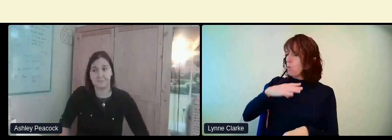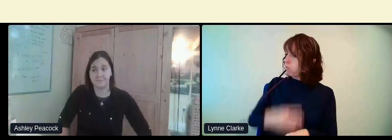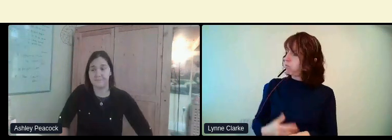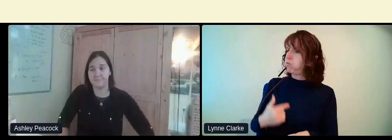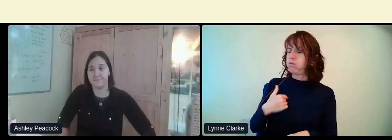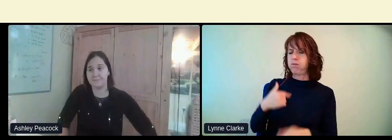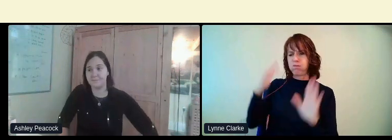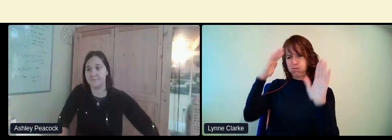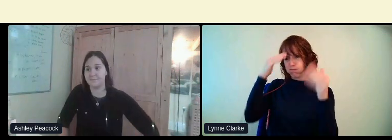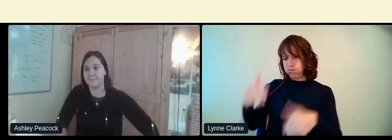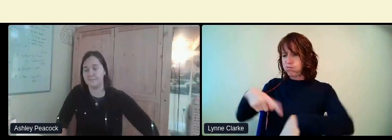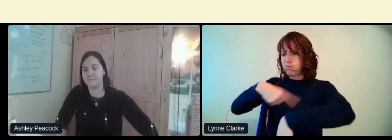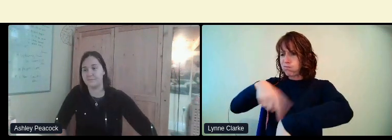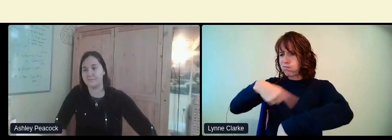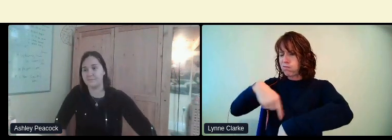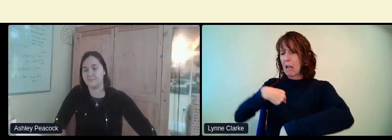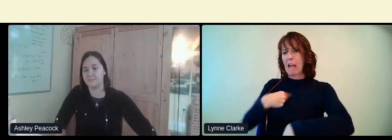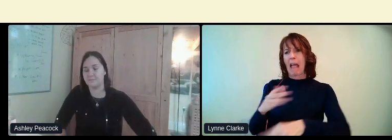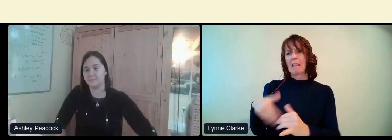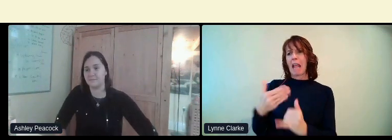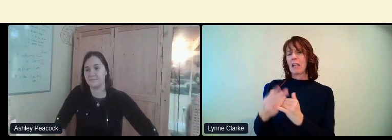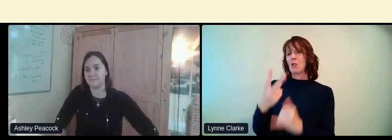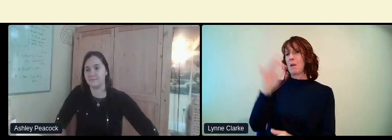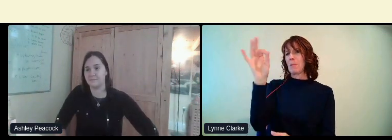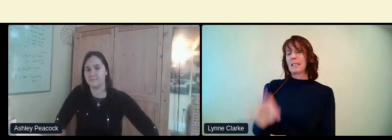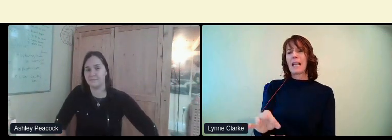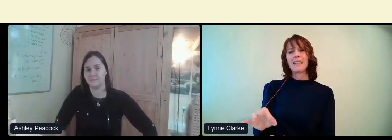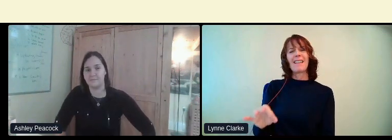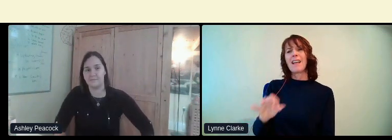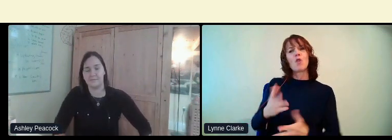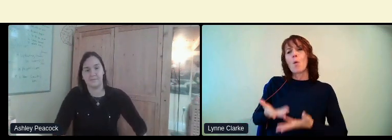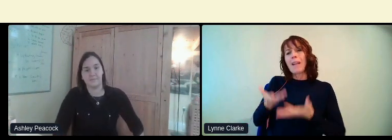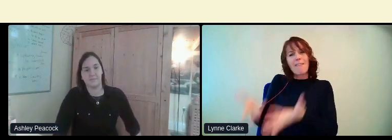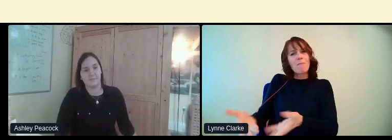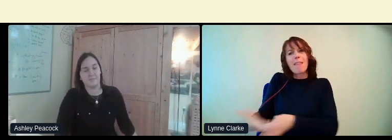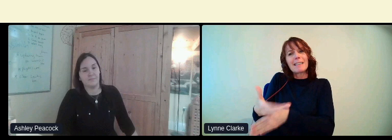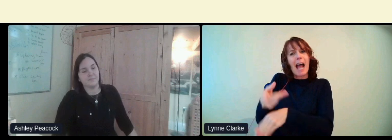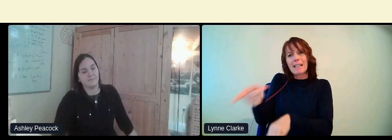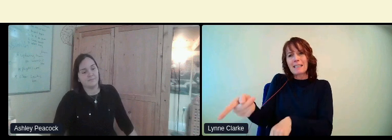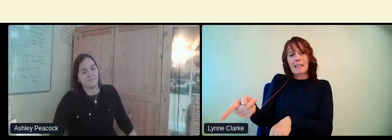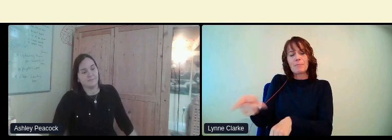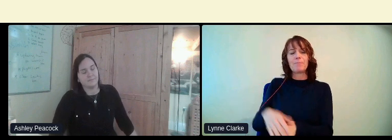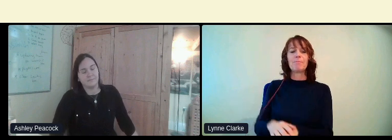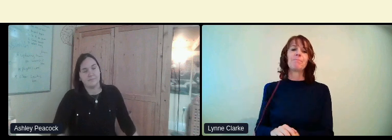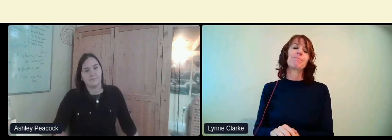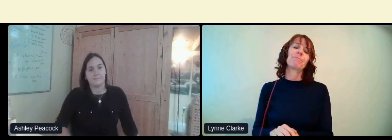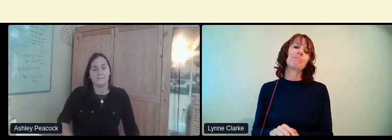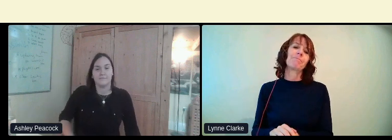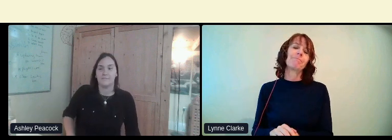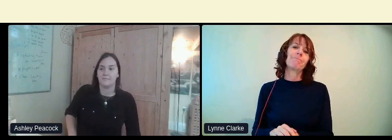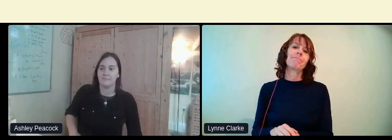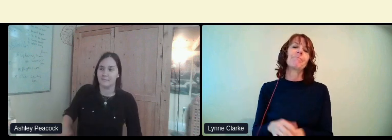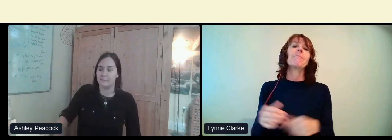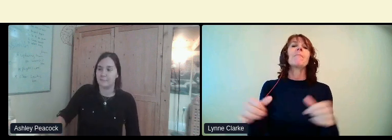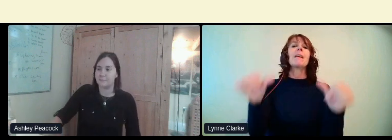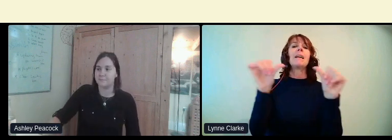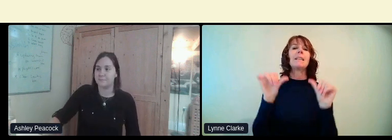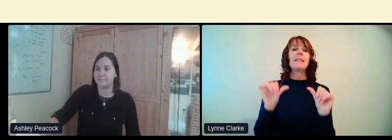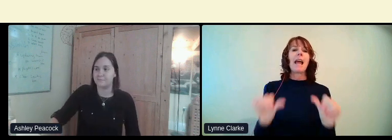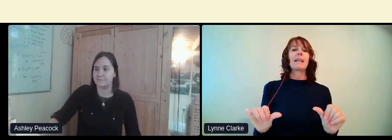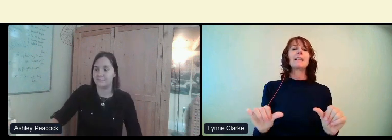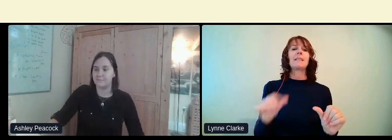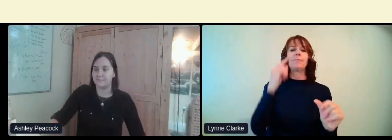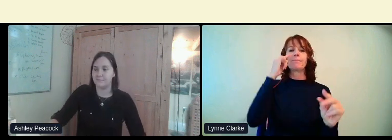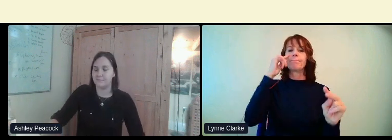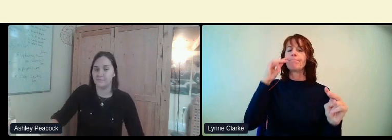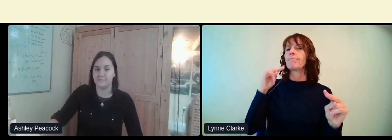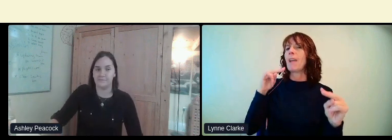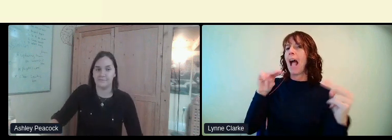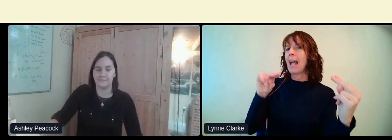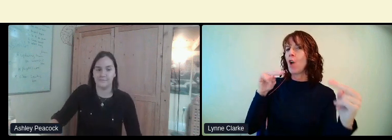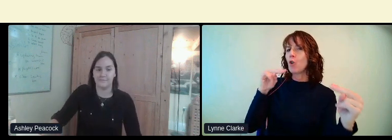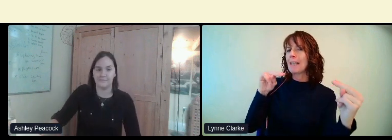So our next one here is predominantly about eye contact. I'm quite,